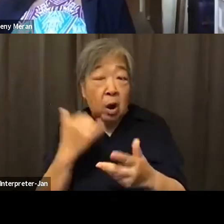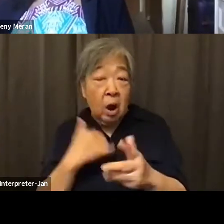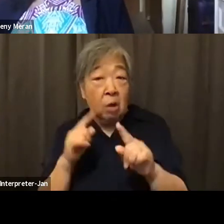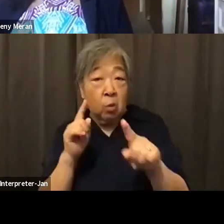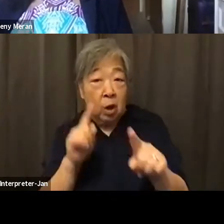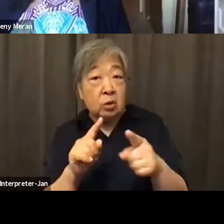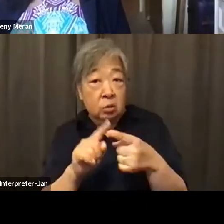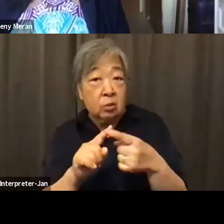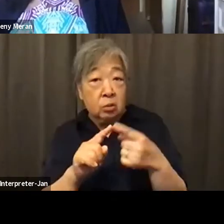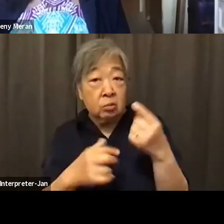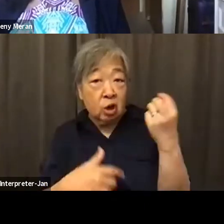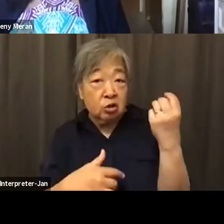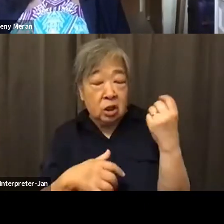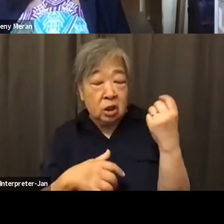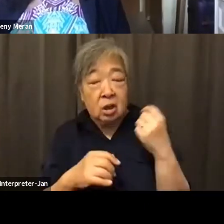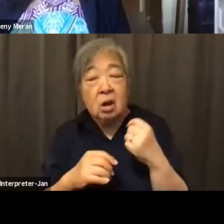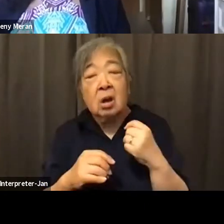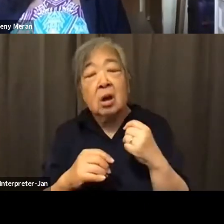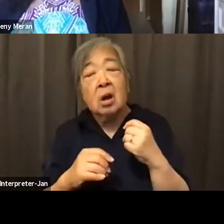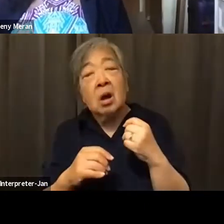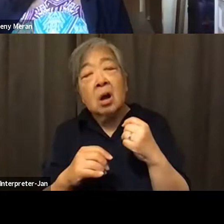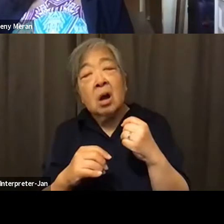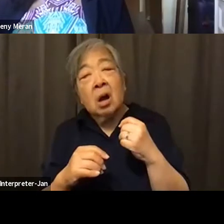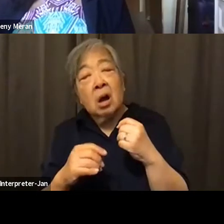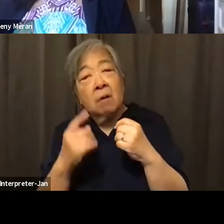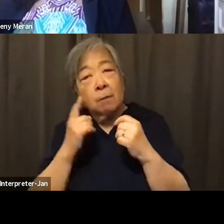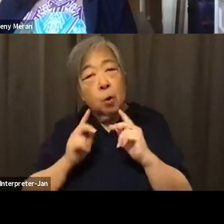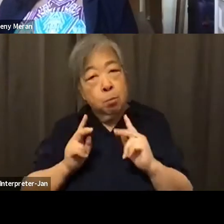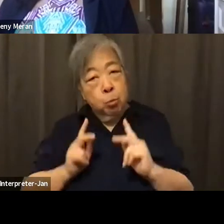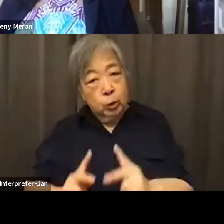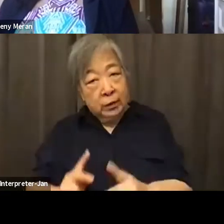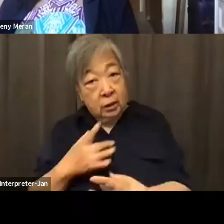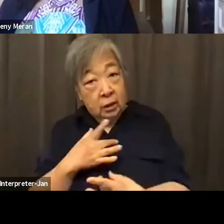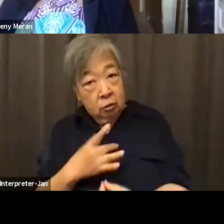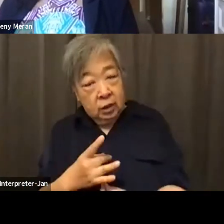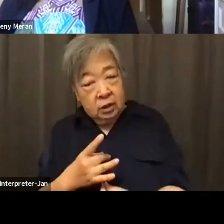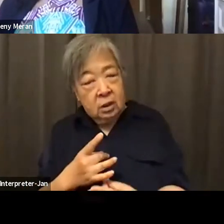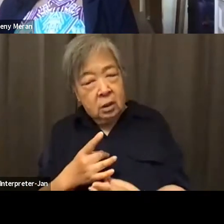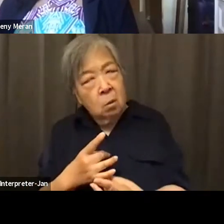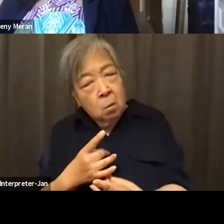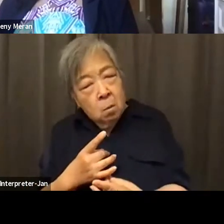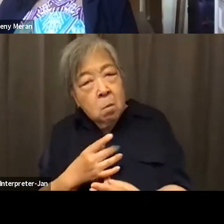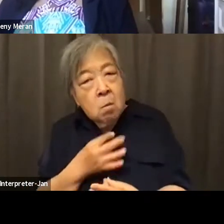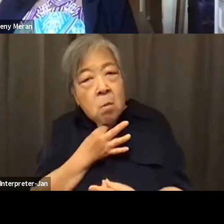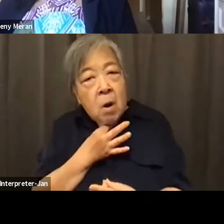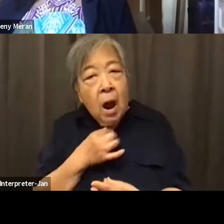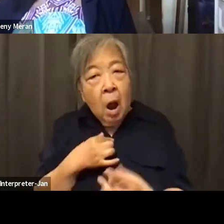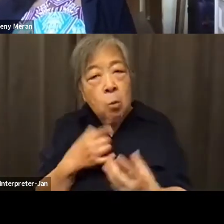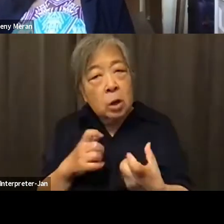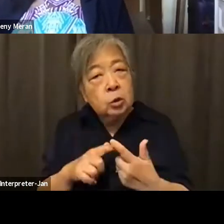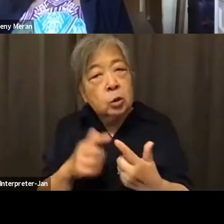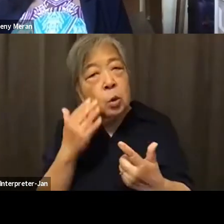And in terms of personal interests, I also wanted to know of what disability rights is